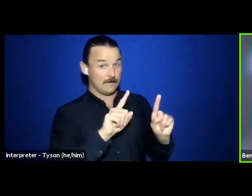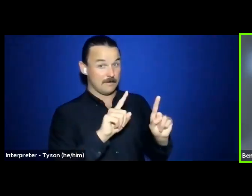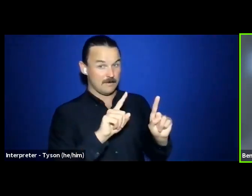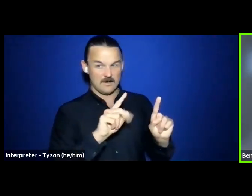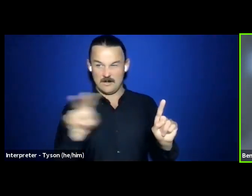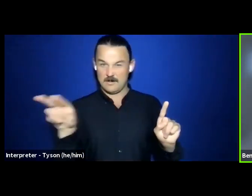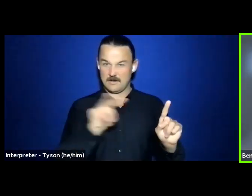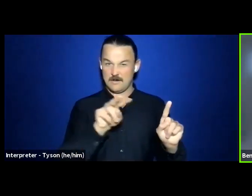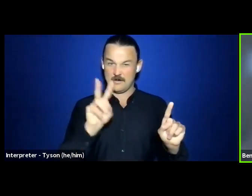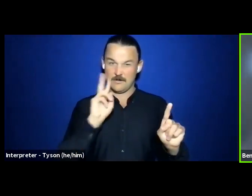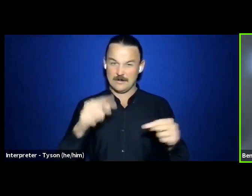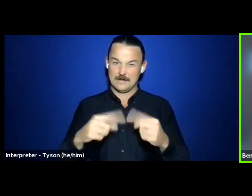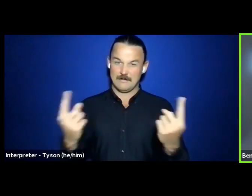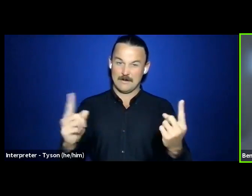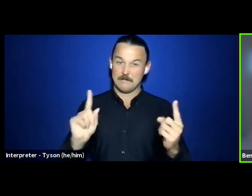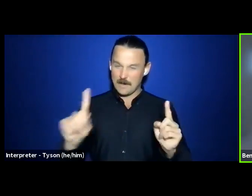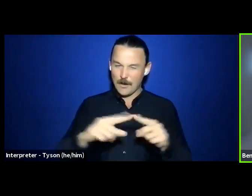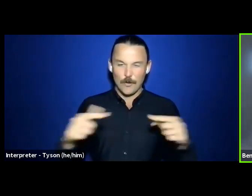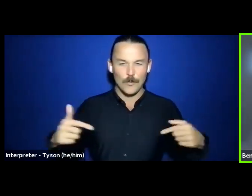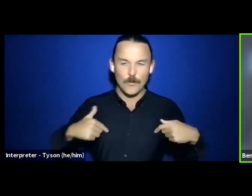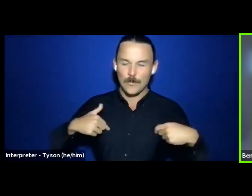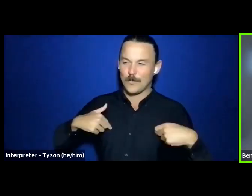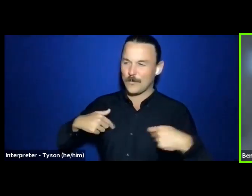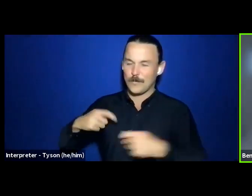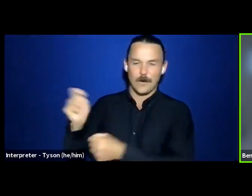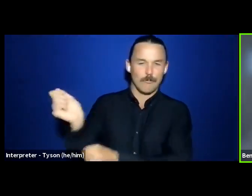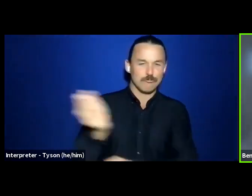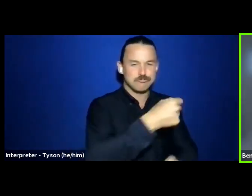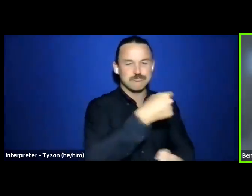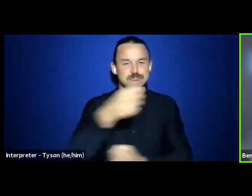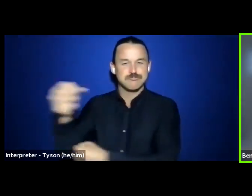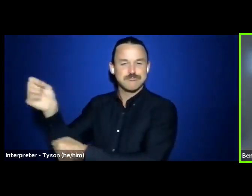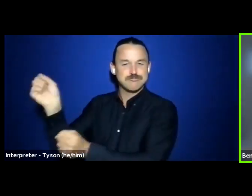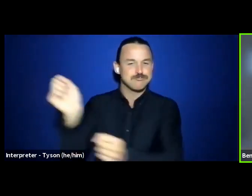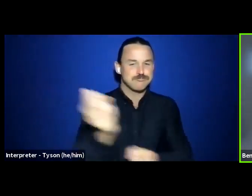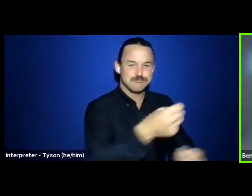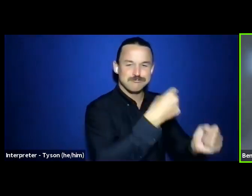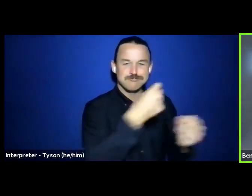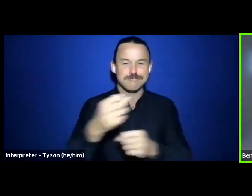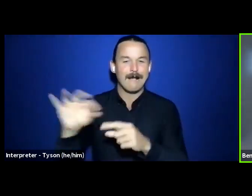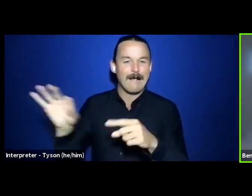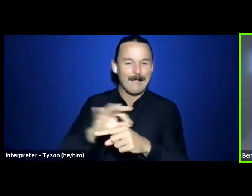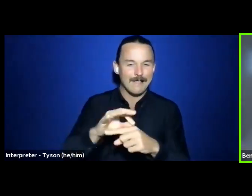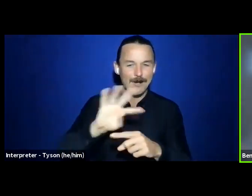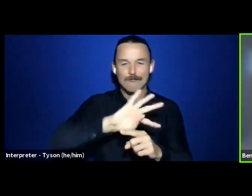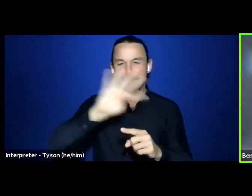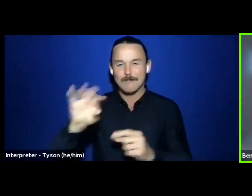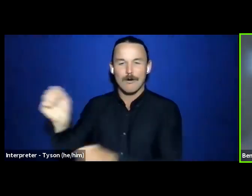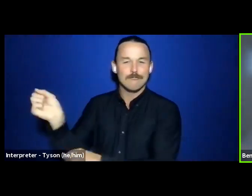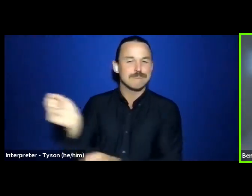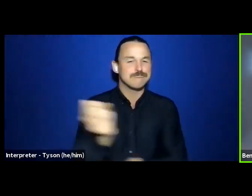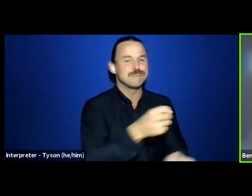a myriad a myriad banners and a myriad banners and flags of rainbow a myriad banners and flags of rainbows colors and pastels united rainbows colors and pastels